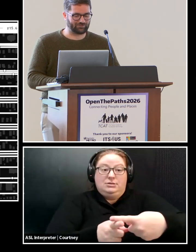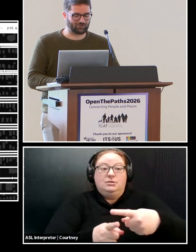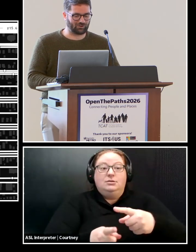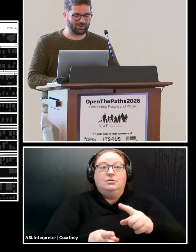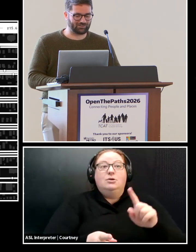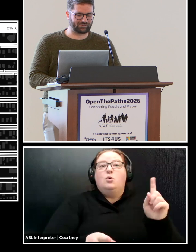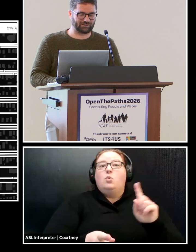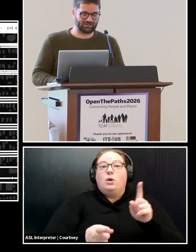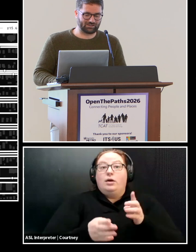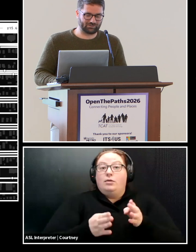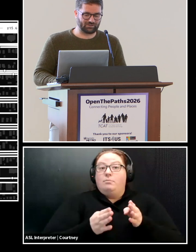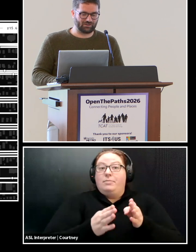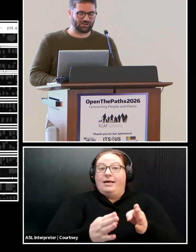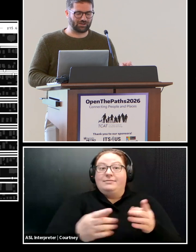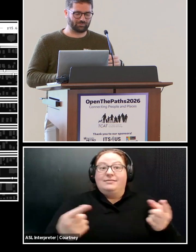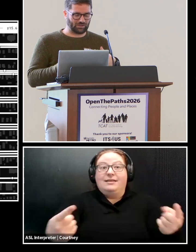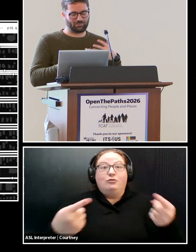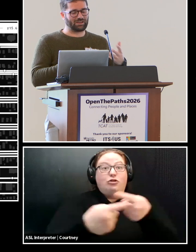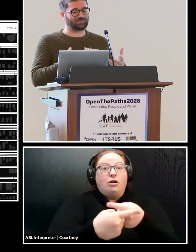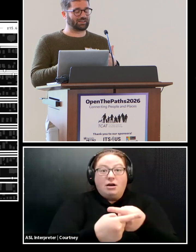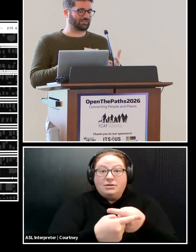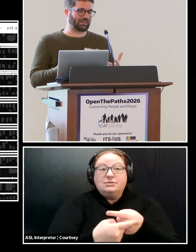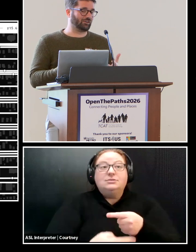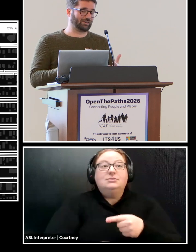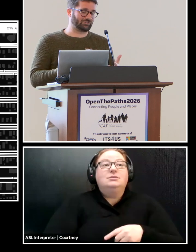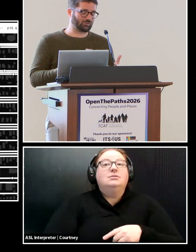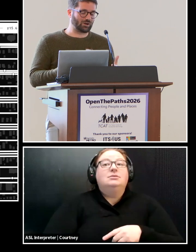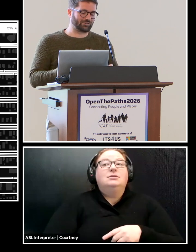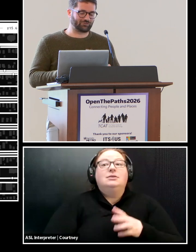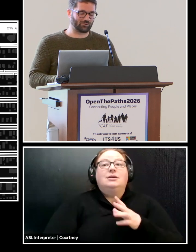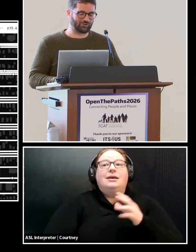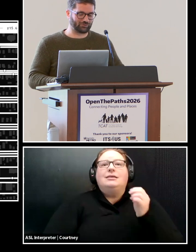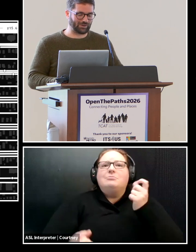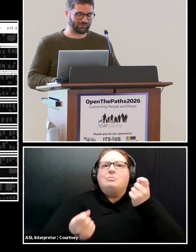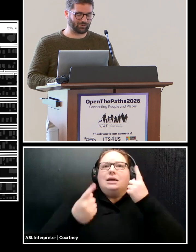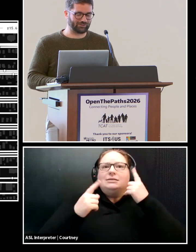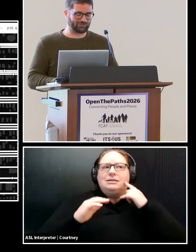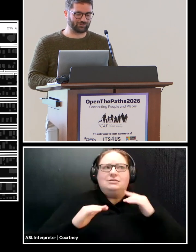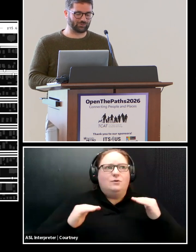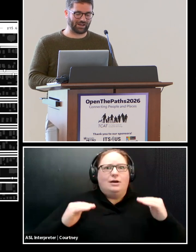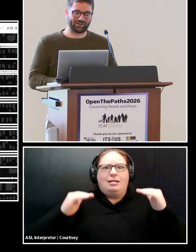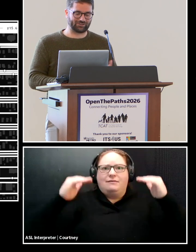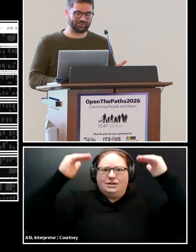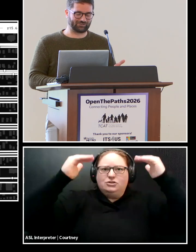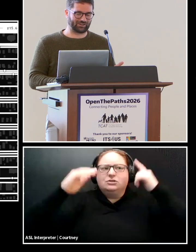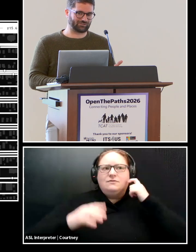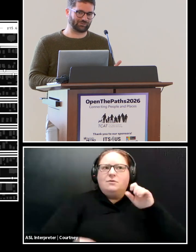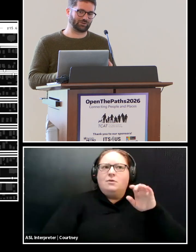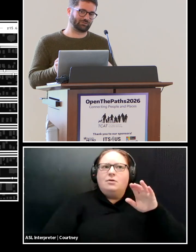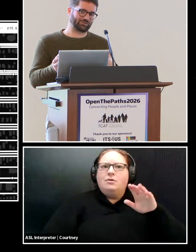have crossed and um it makes sense elevation-wise for those pathways to have an intersection would